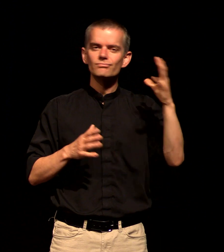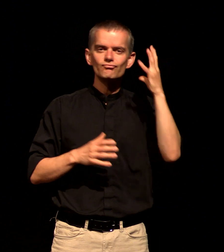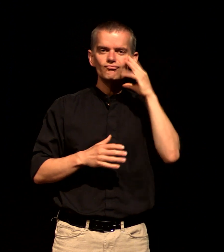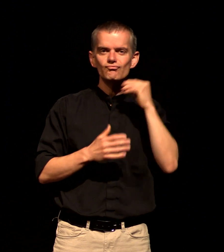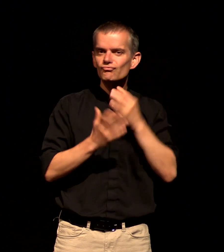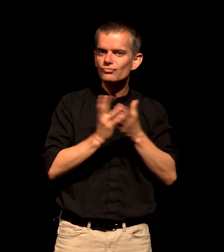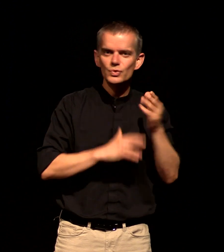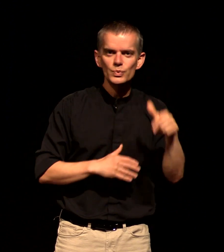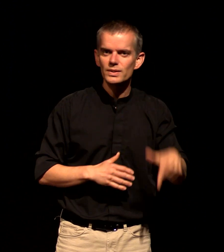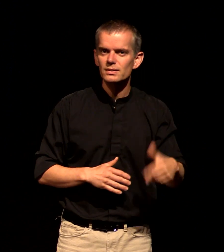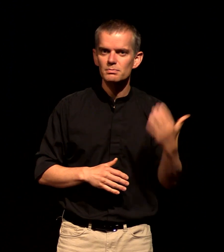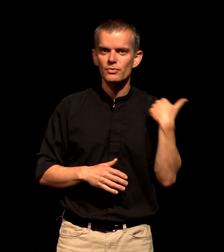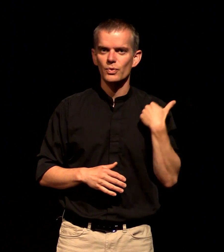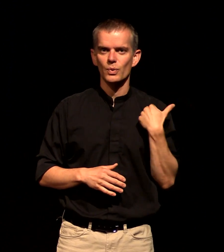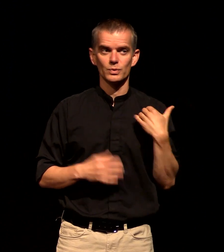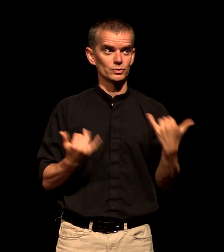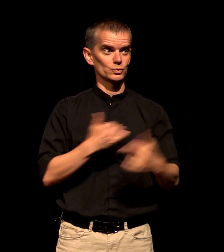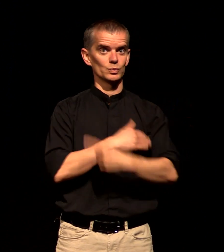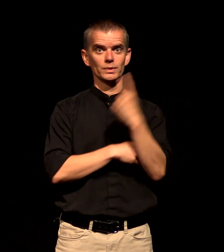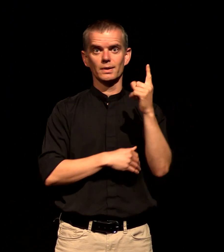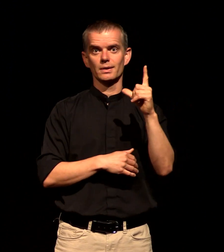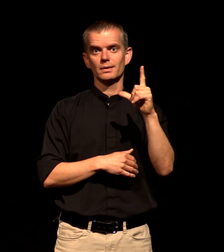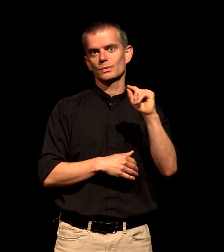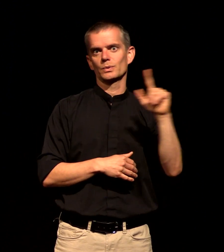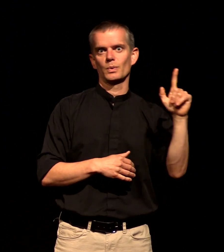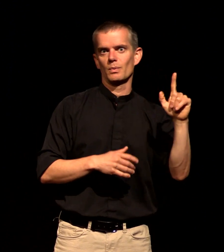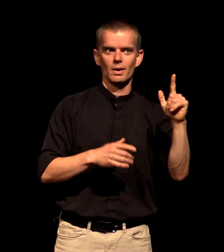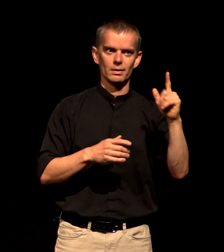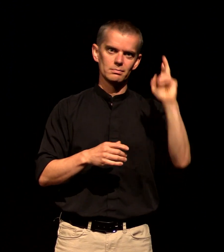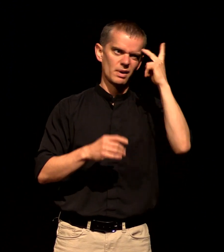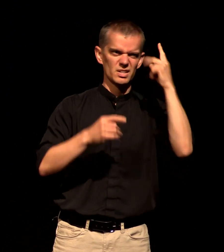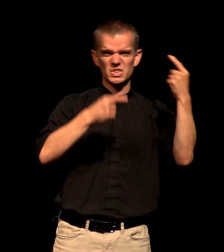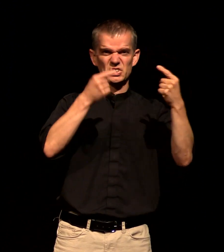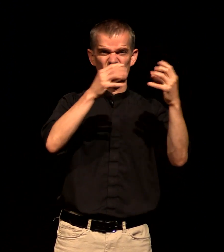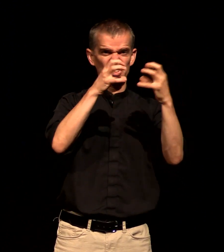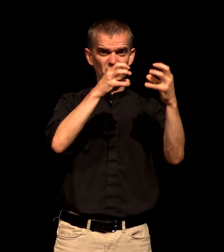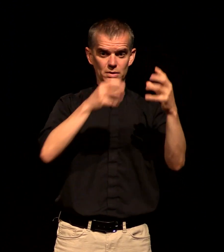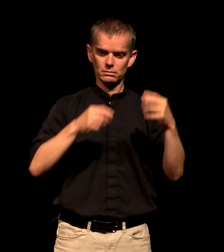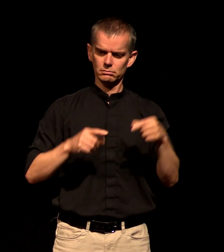Laura, I'm not anxious, Laura, I've got this. And then I got to